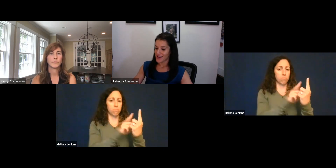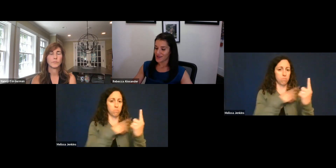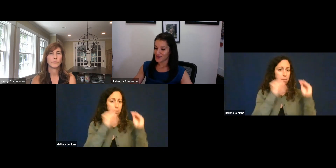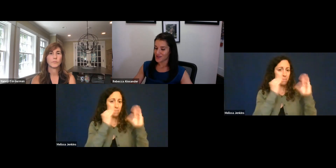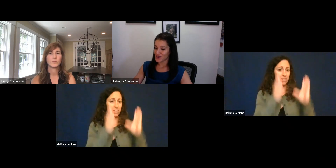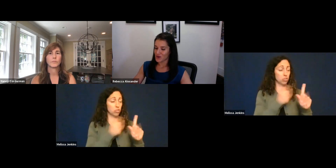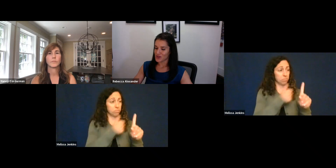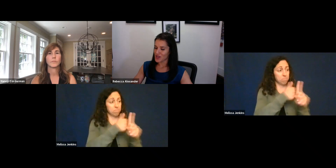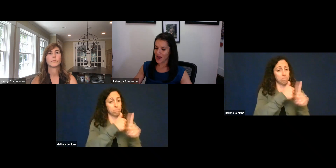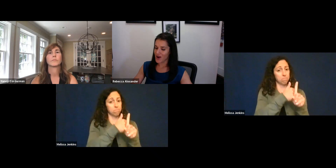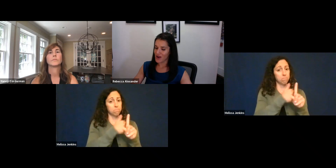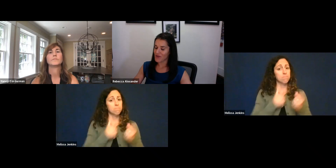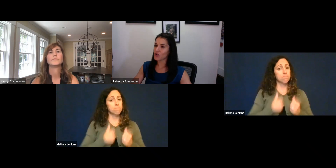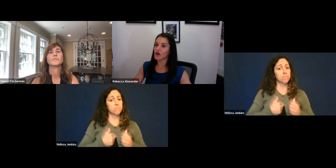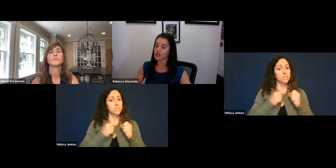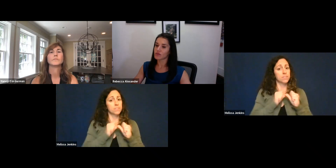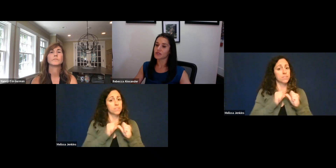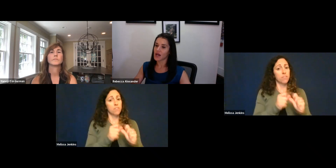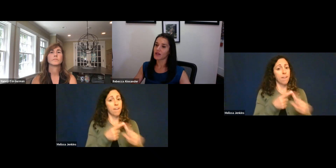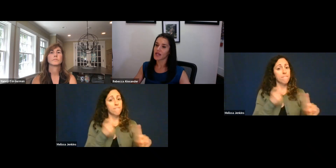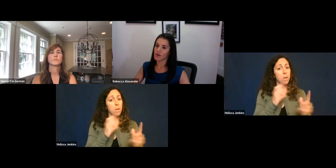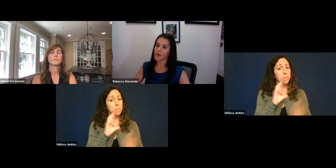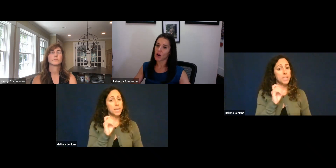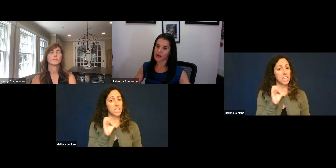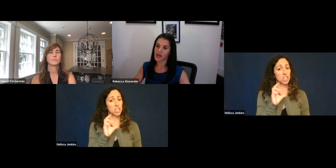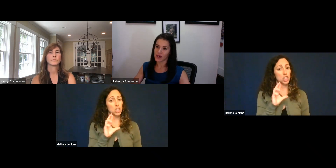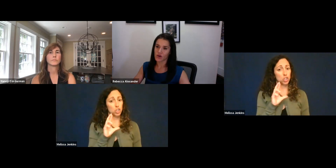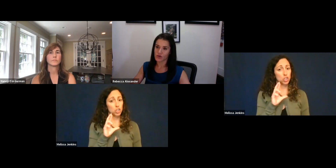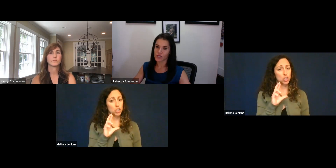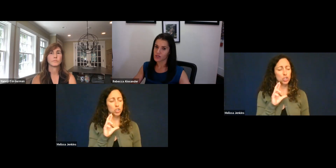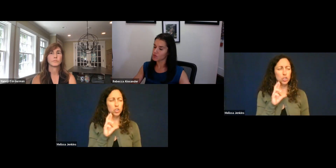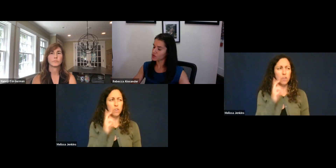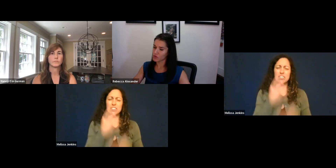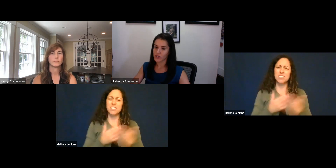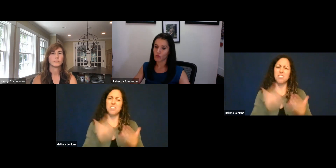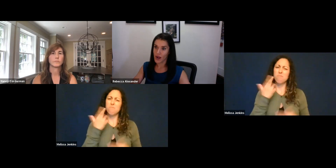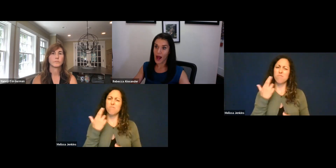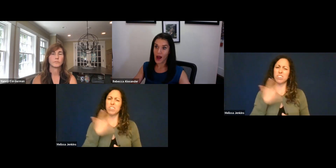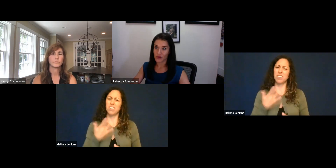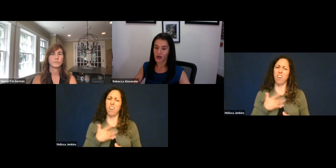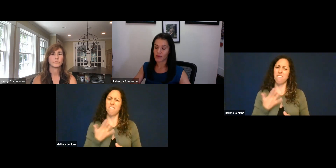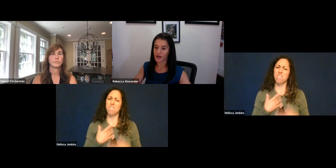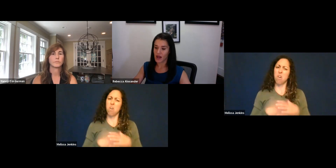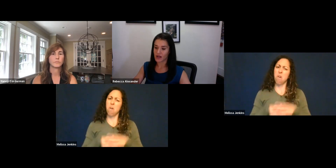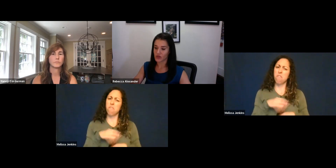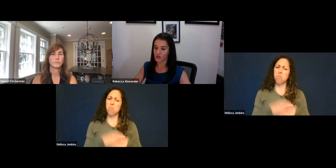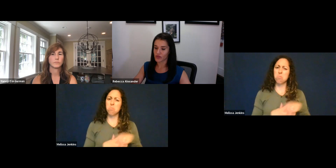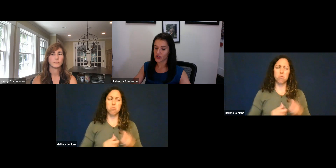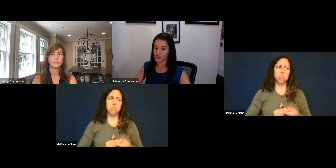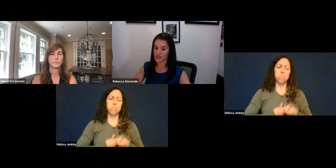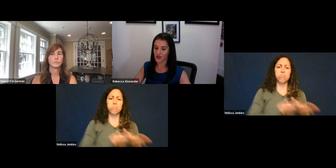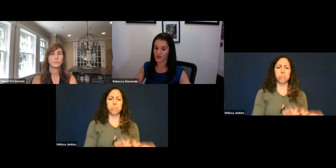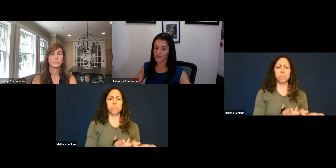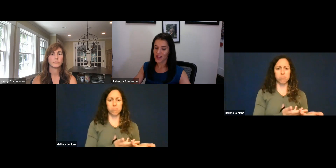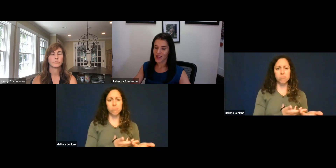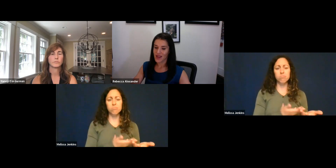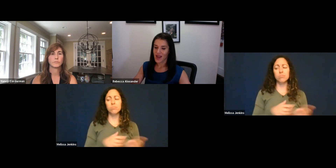And so somehow I felt comfortable telling him about my diagnosis. It was really right after I'd been diagnosed with Usher syndrome.